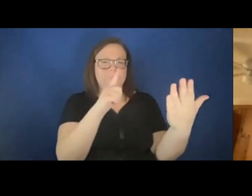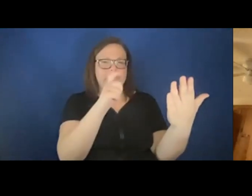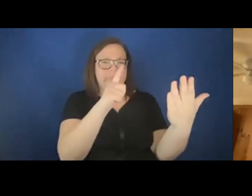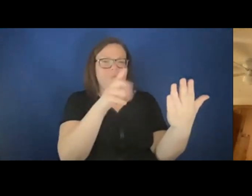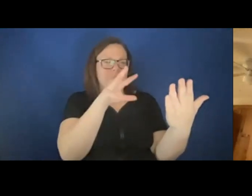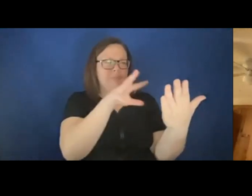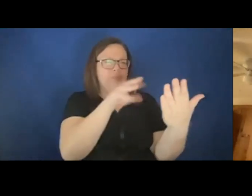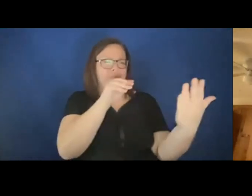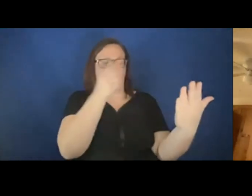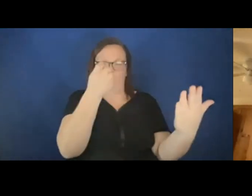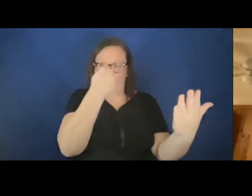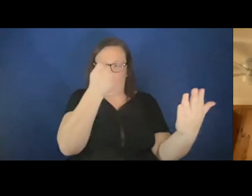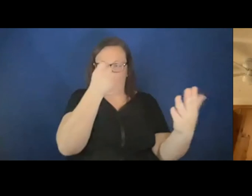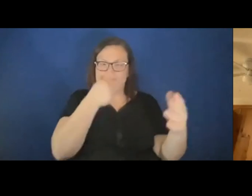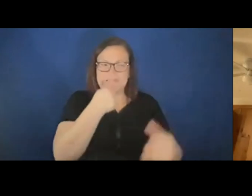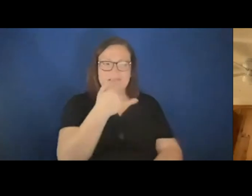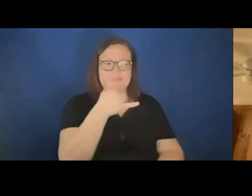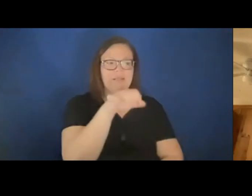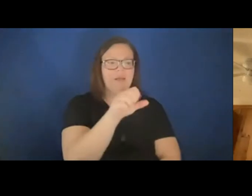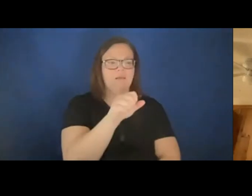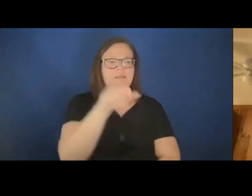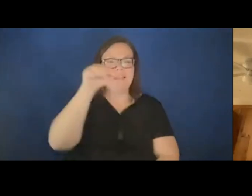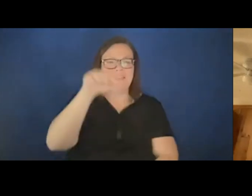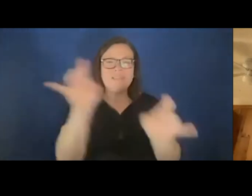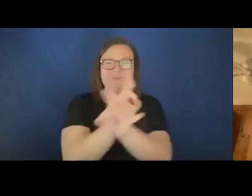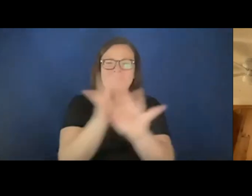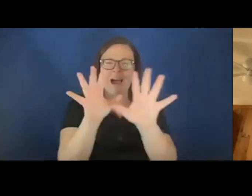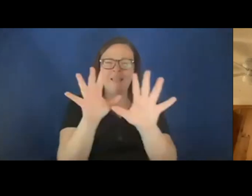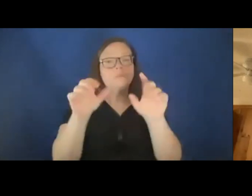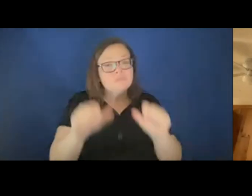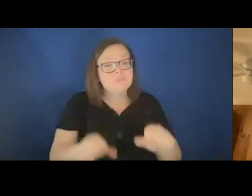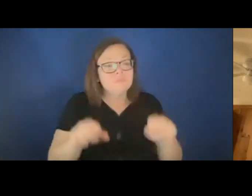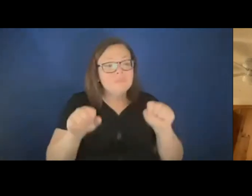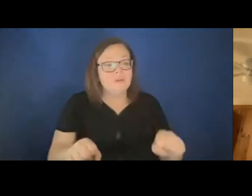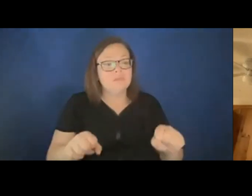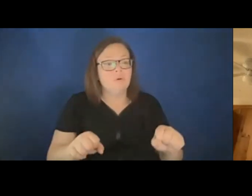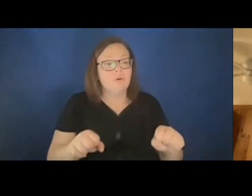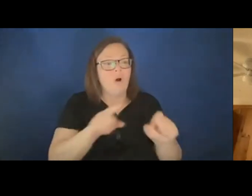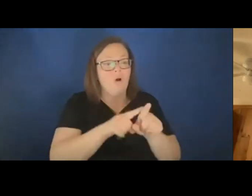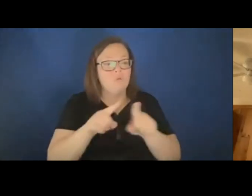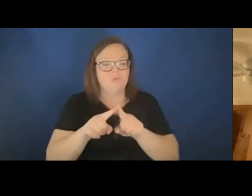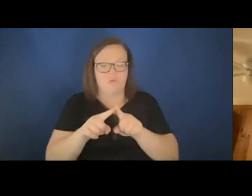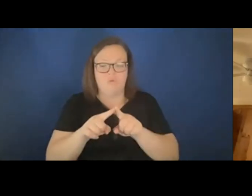hold it. Say, yes, this violence is possible, and also, there is pleasure